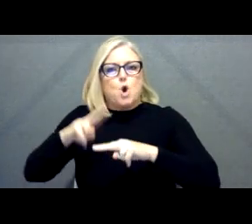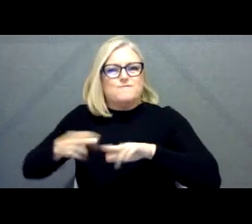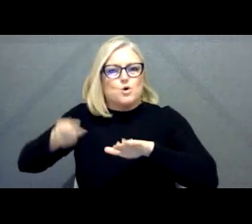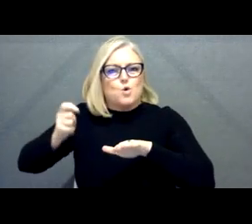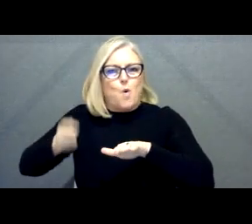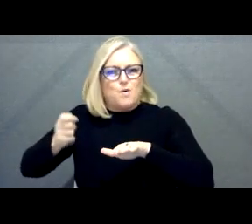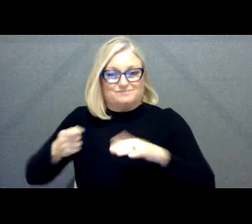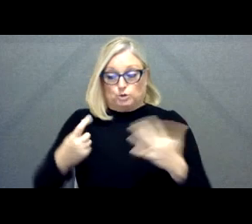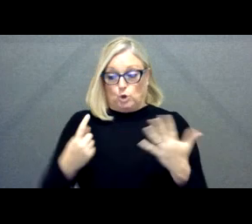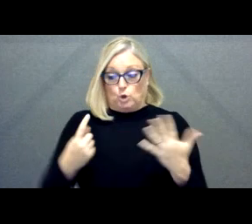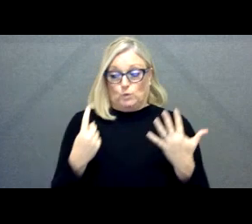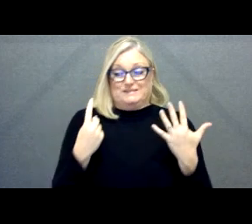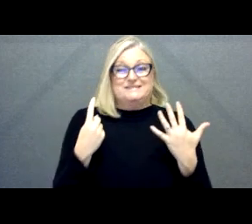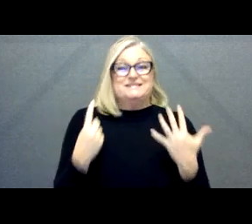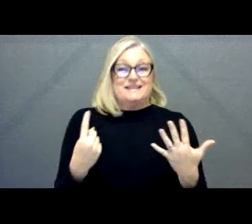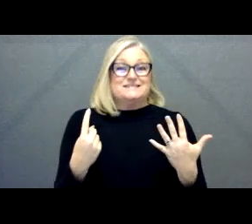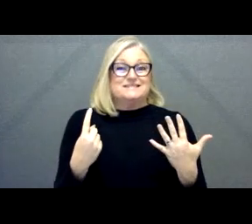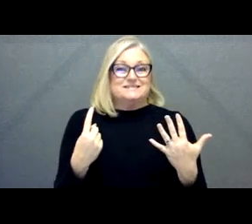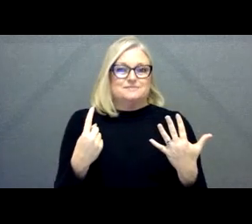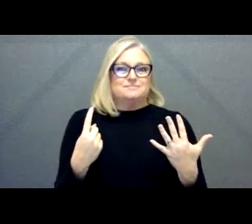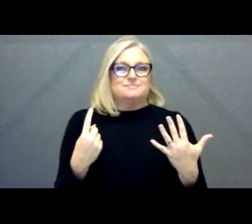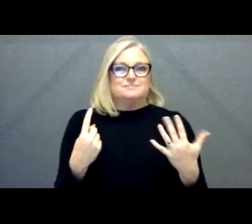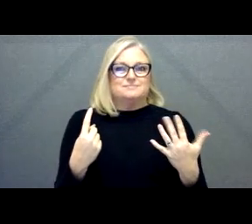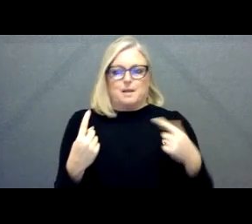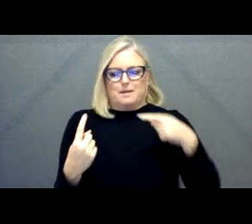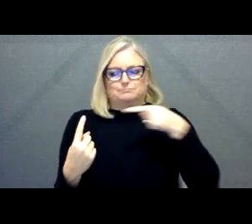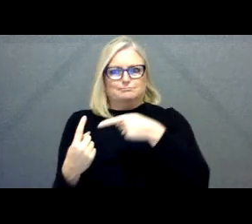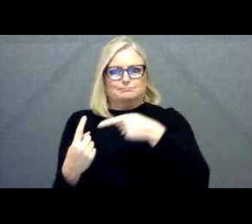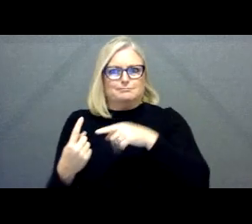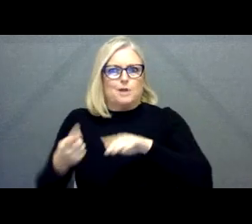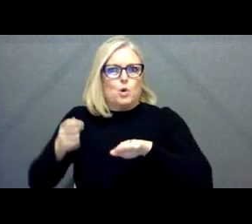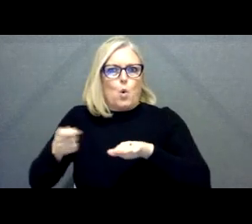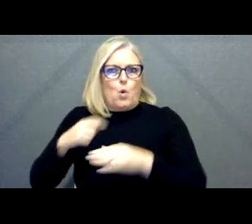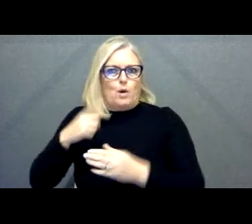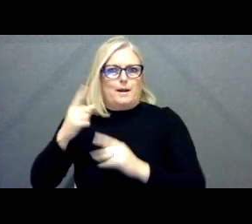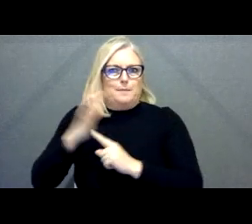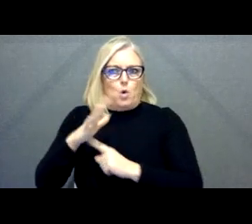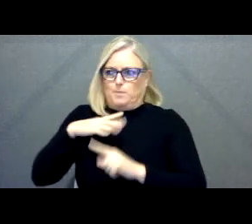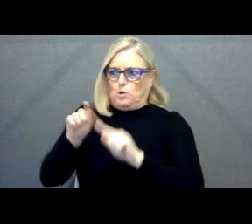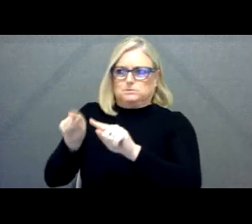very primary role in the um the whole of Drug and Alcohol Court you'll also see on the third slide